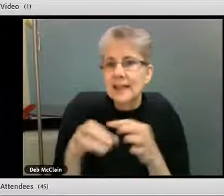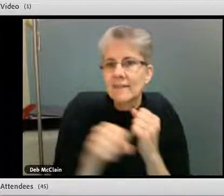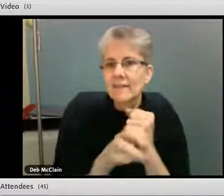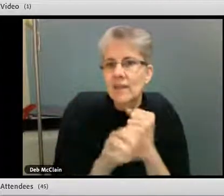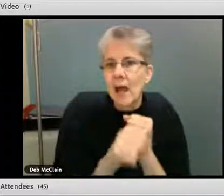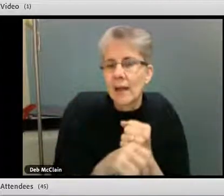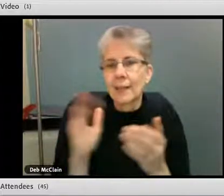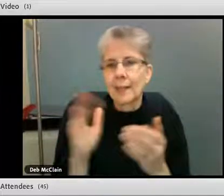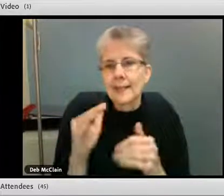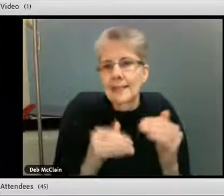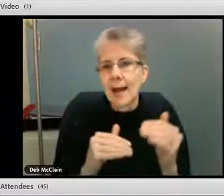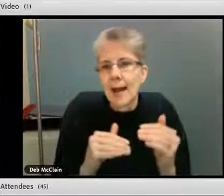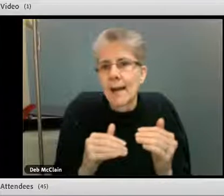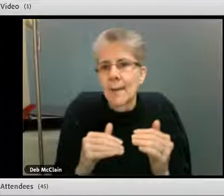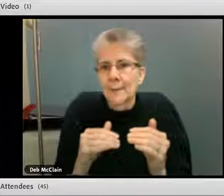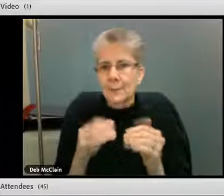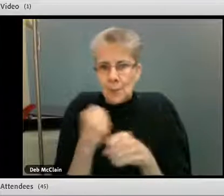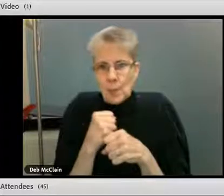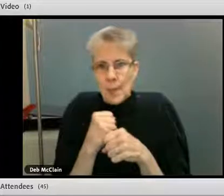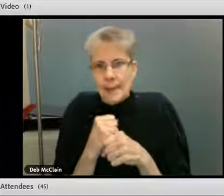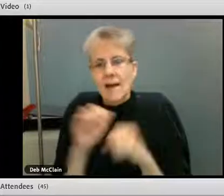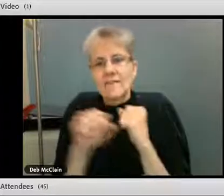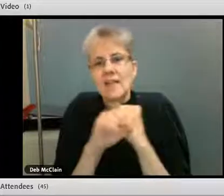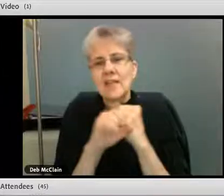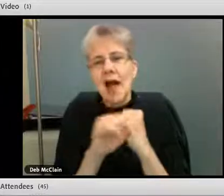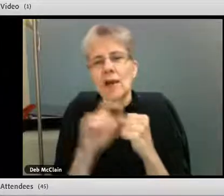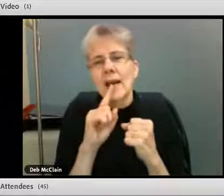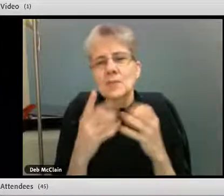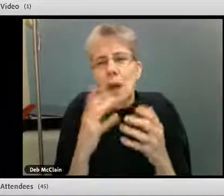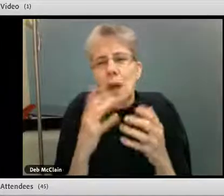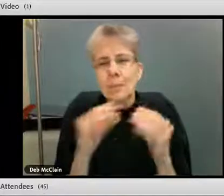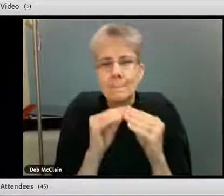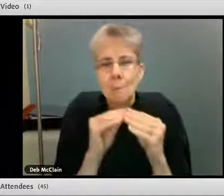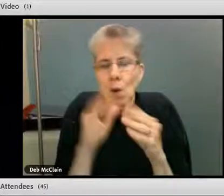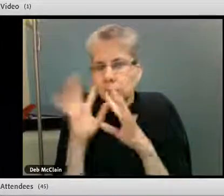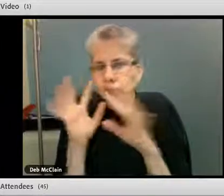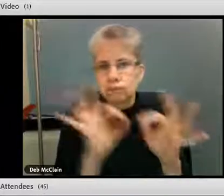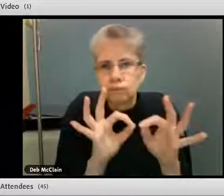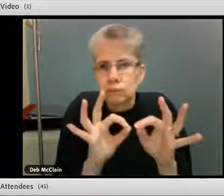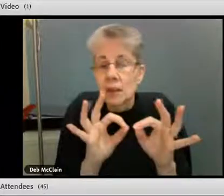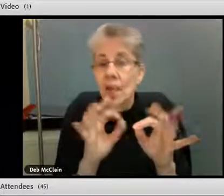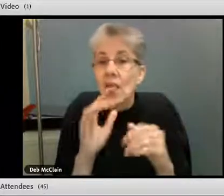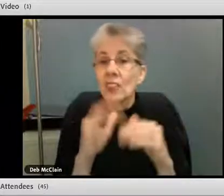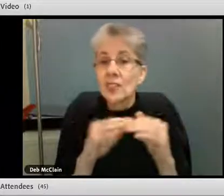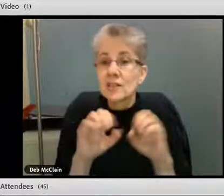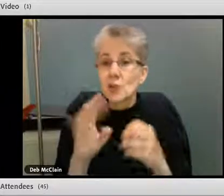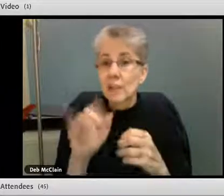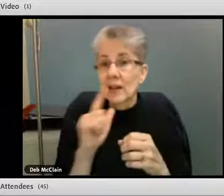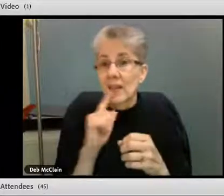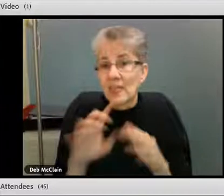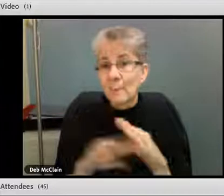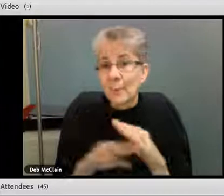And it's probably going to catch more eyes on social media than my basic flyer would. Of course, an animated gif is not going to work